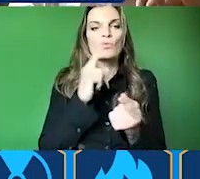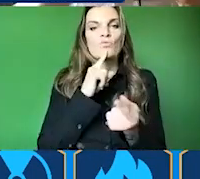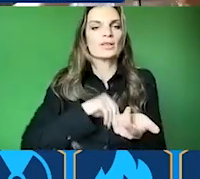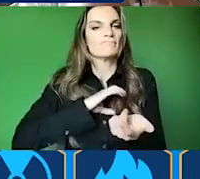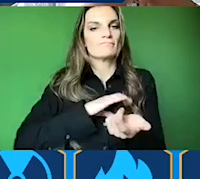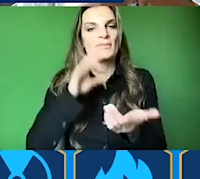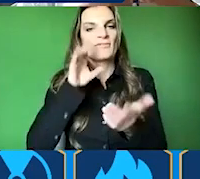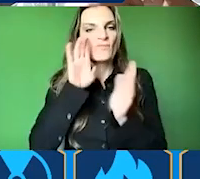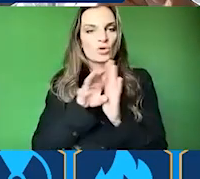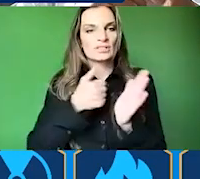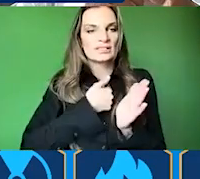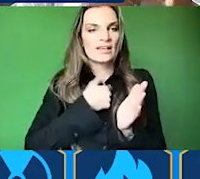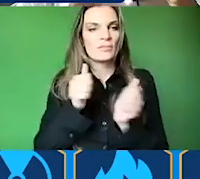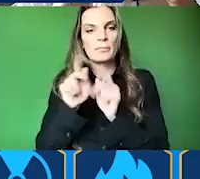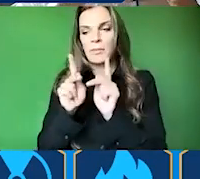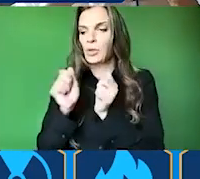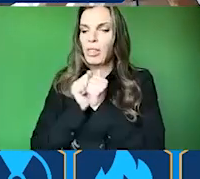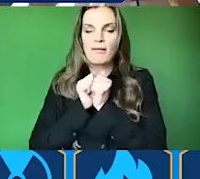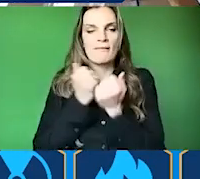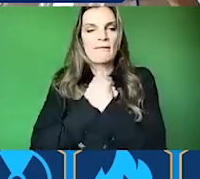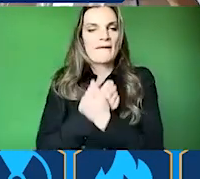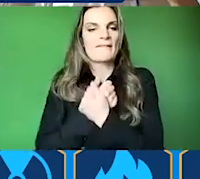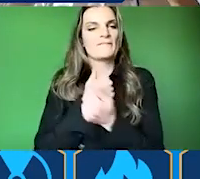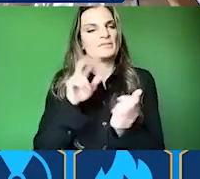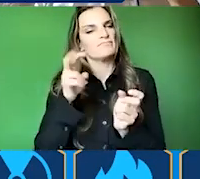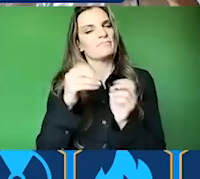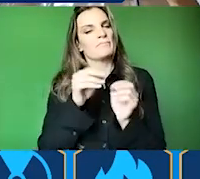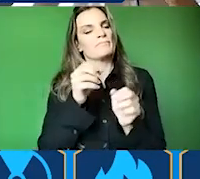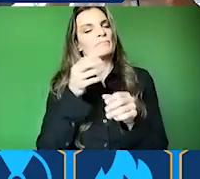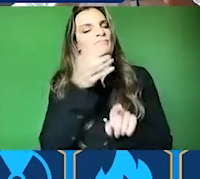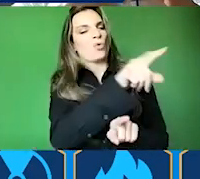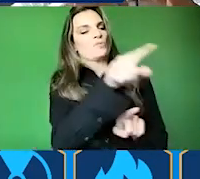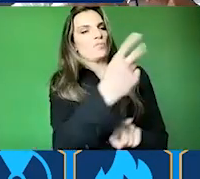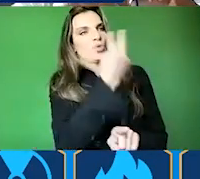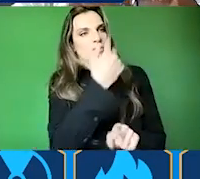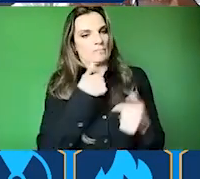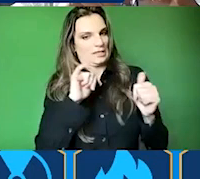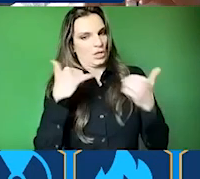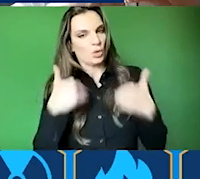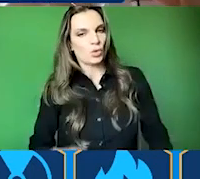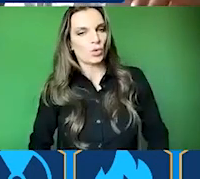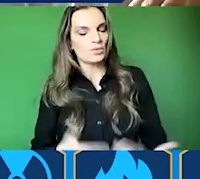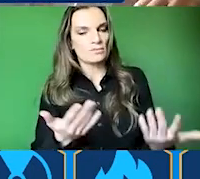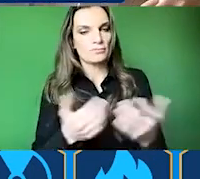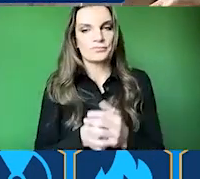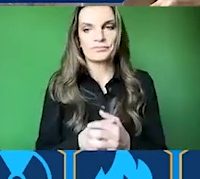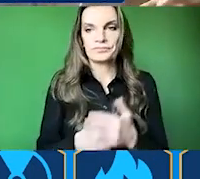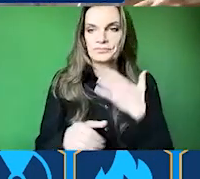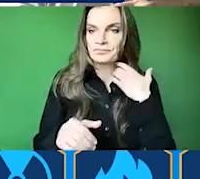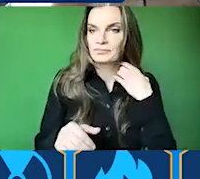you love. Can really be helpful. And also as much as possible of course bringing